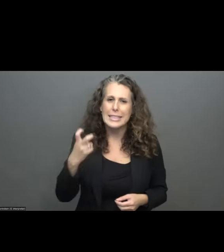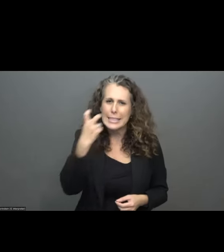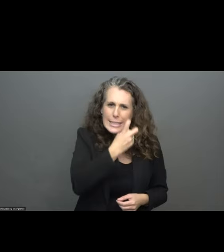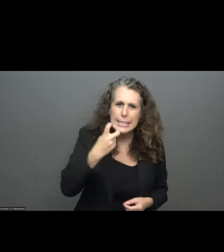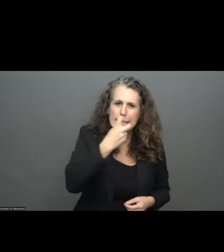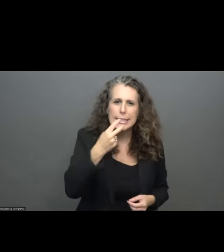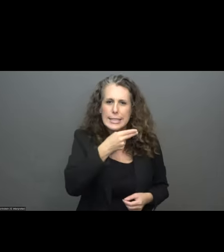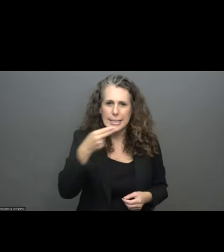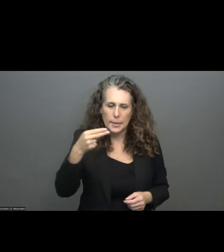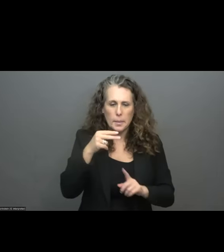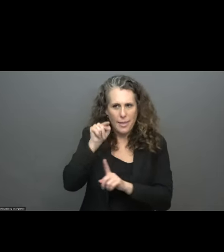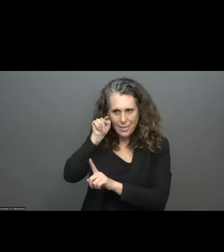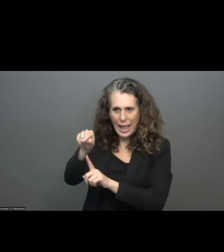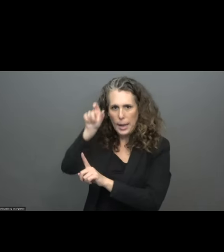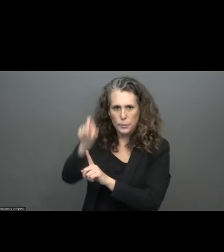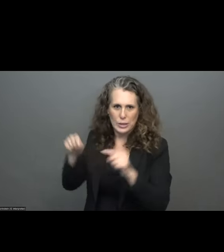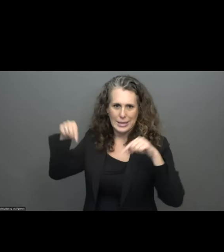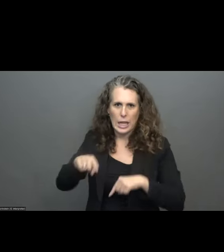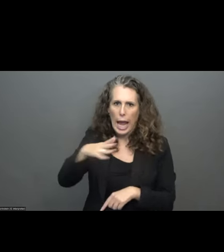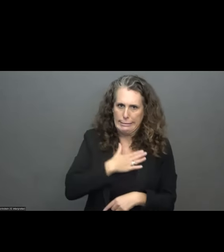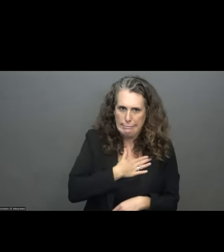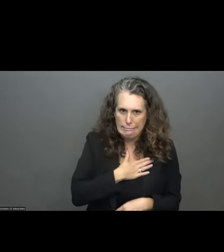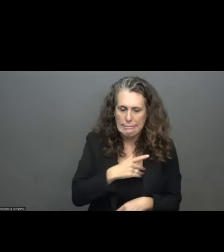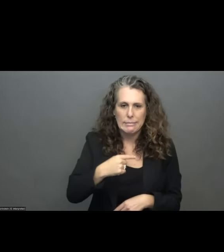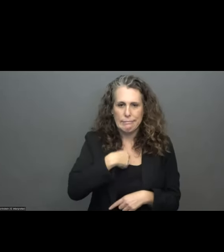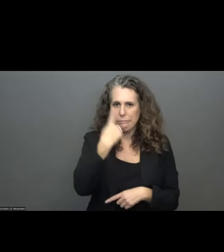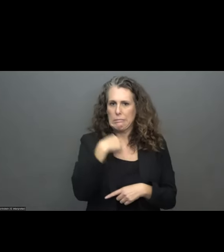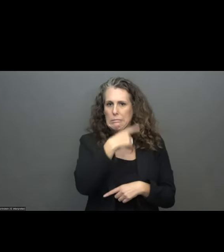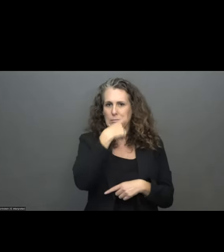14:08:31 My apologies. Please go ahead. Thank you.